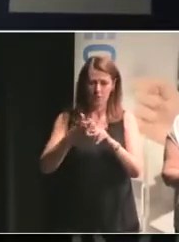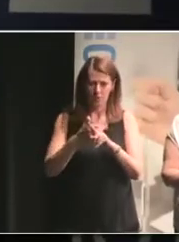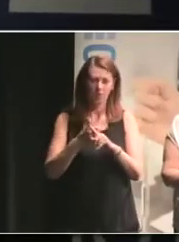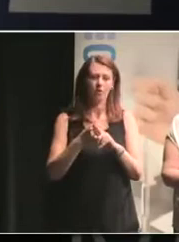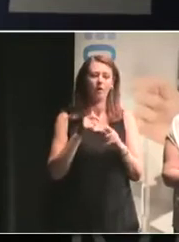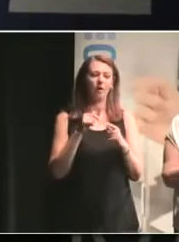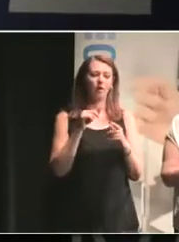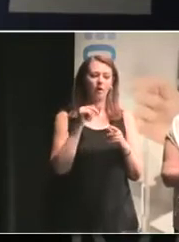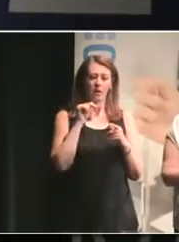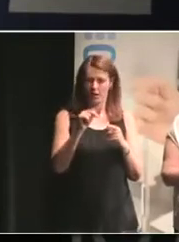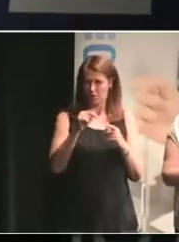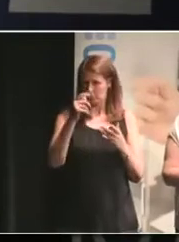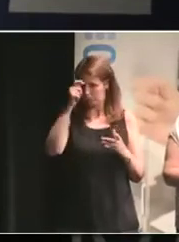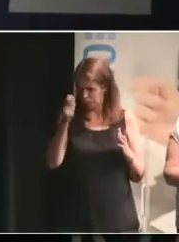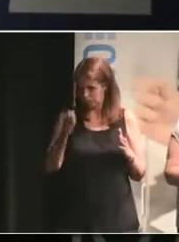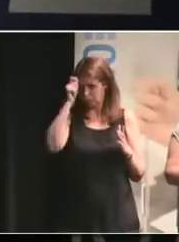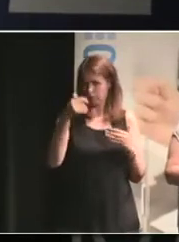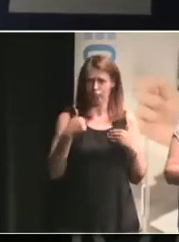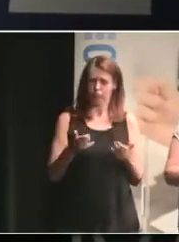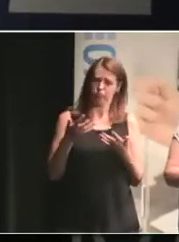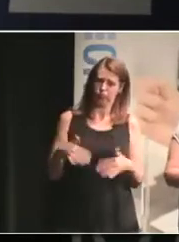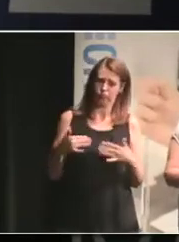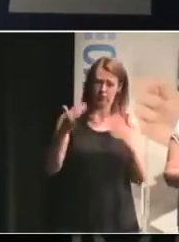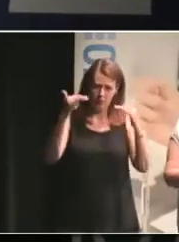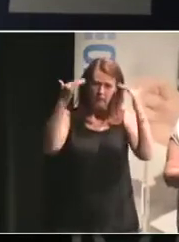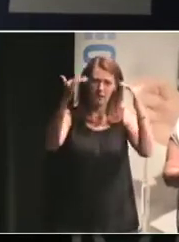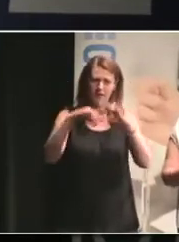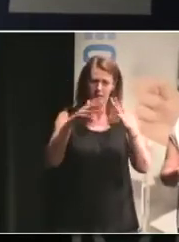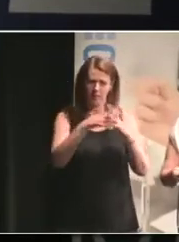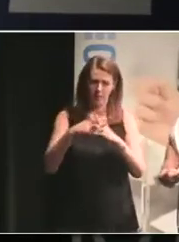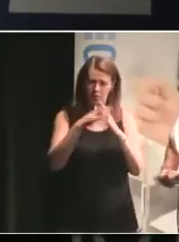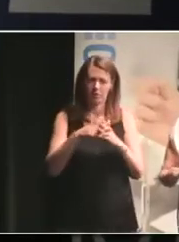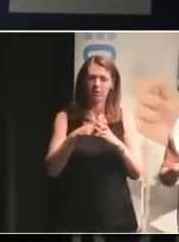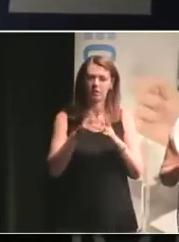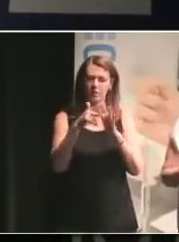He's widely acknowledged as the highest honour in American industrial chemistry